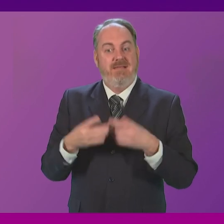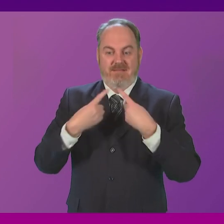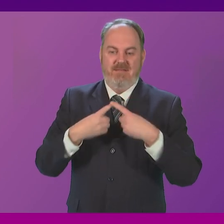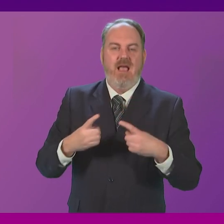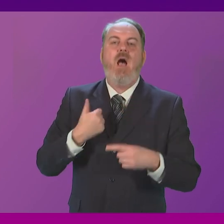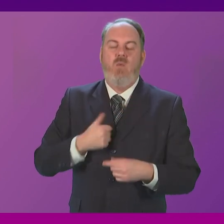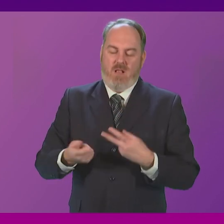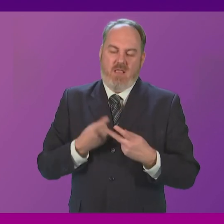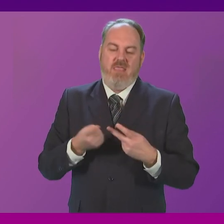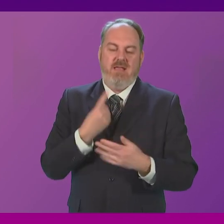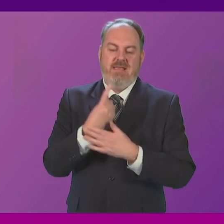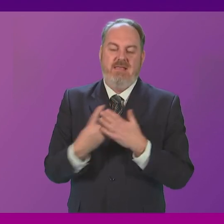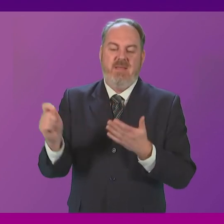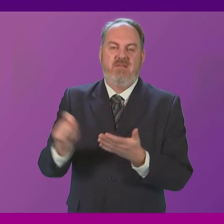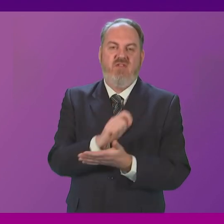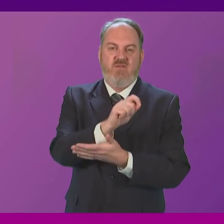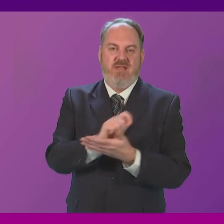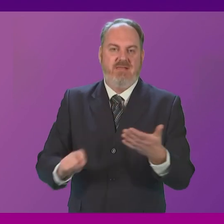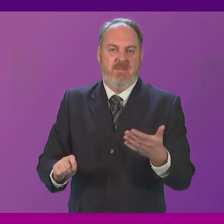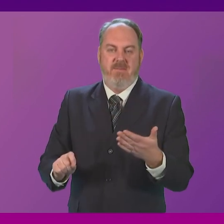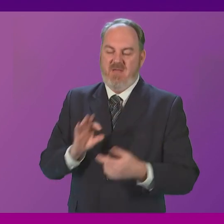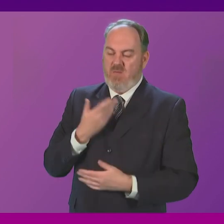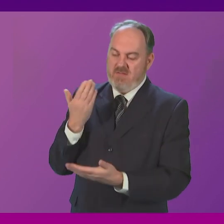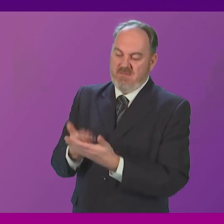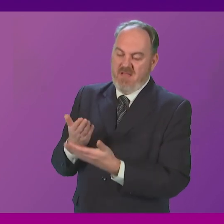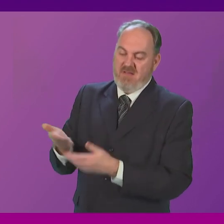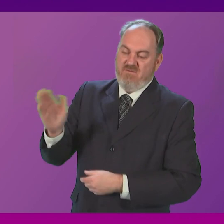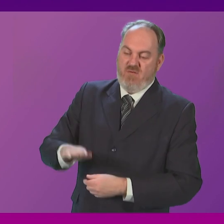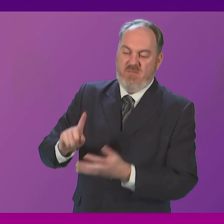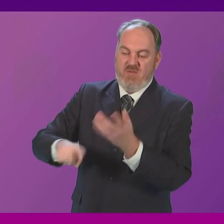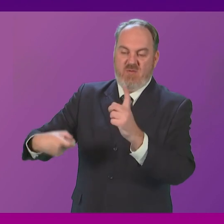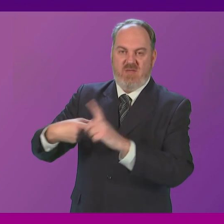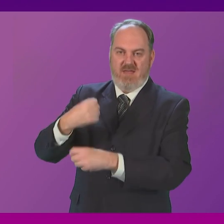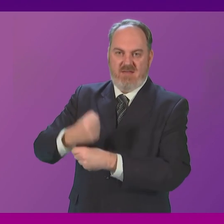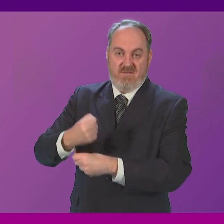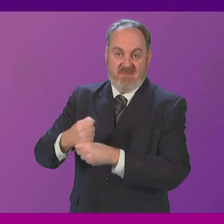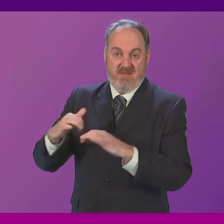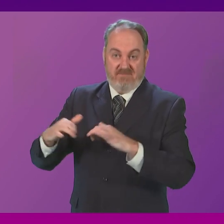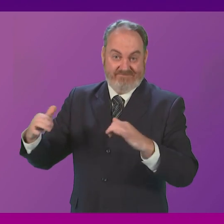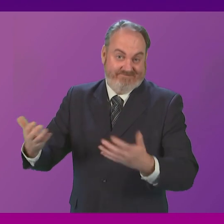referendum from the United Kingdom Government. Thank you.